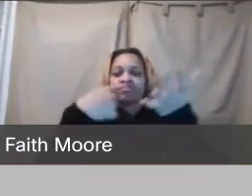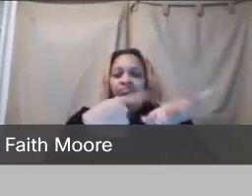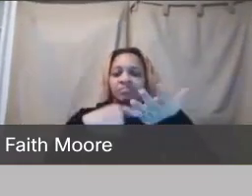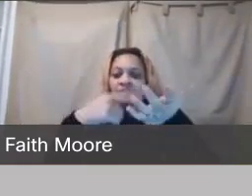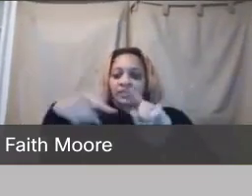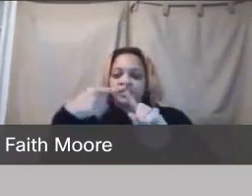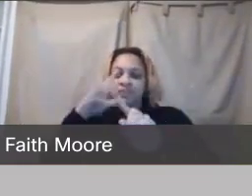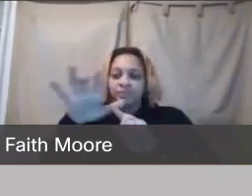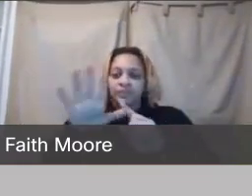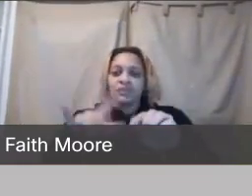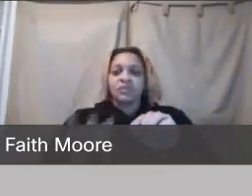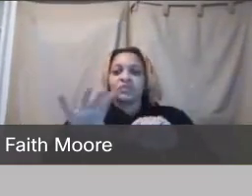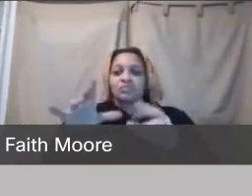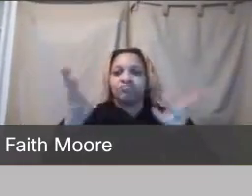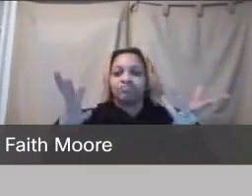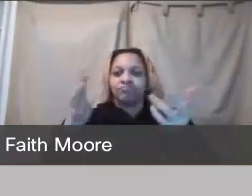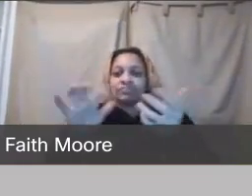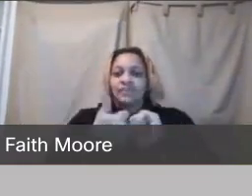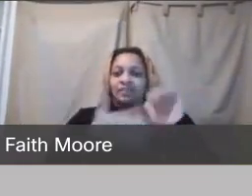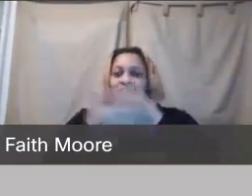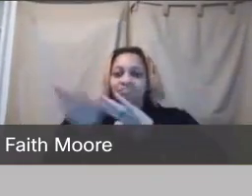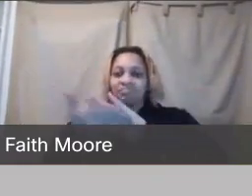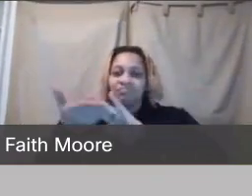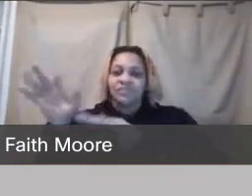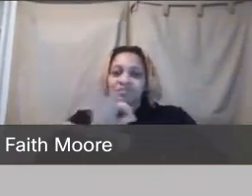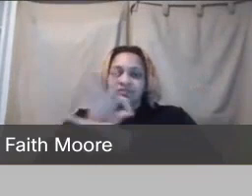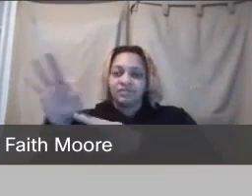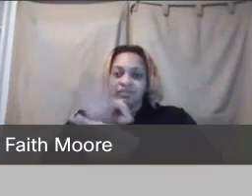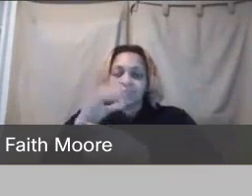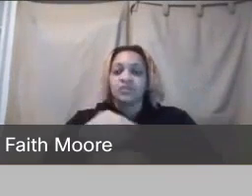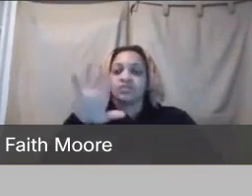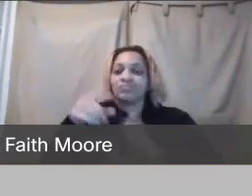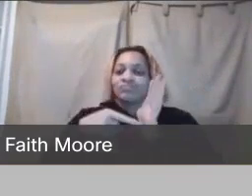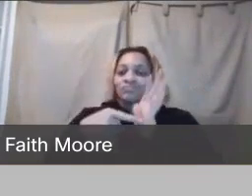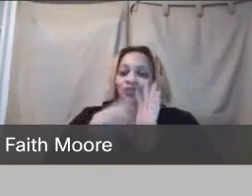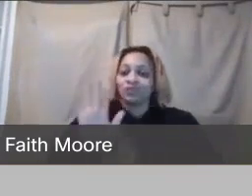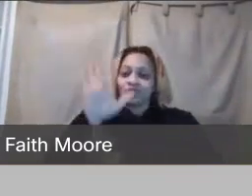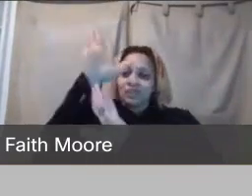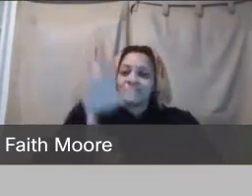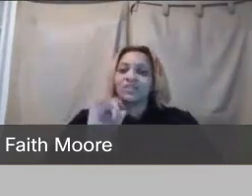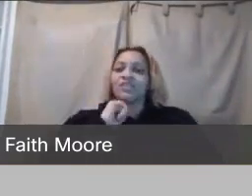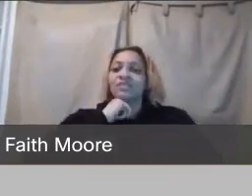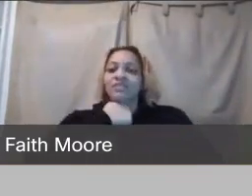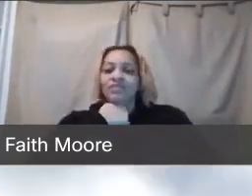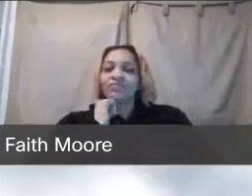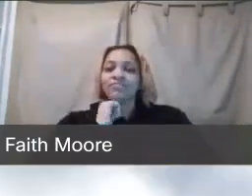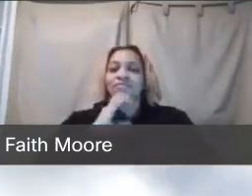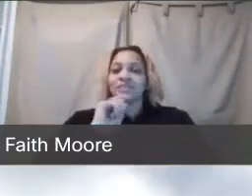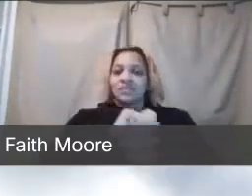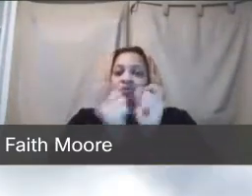Uh, some additional race hand audio. And switching controls in the browser, so hopefully.